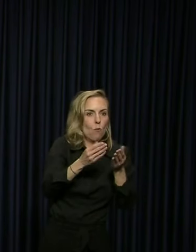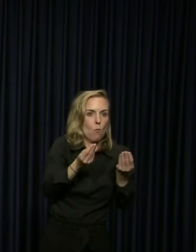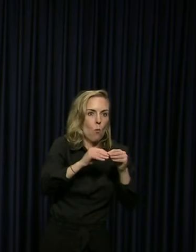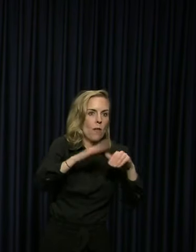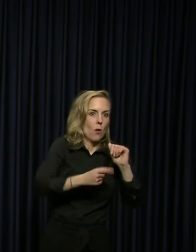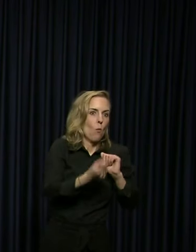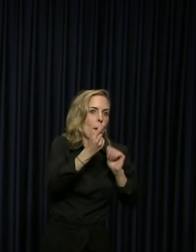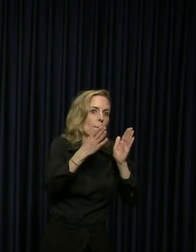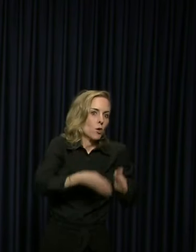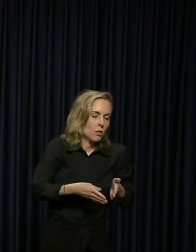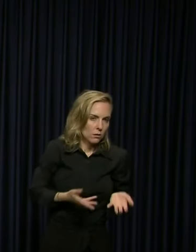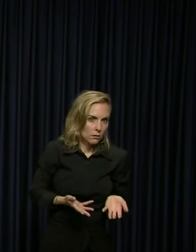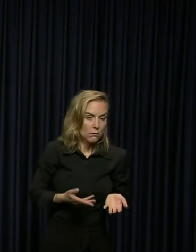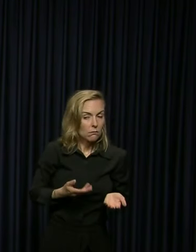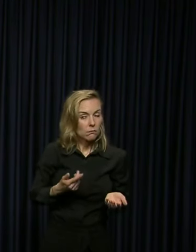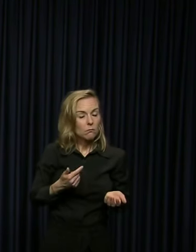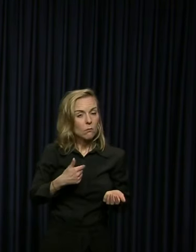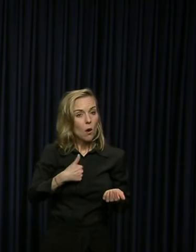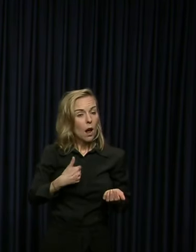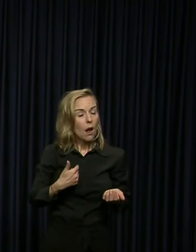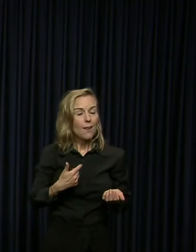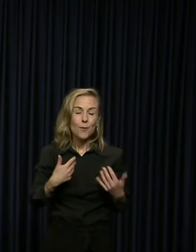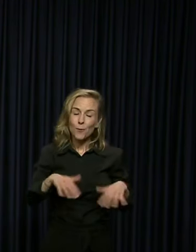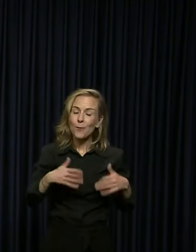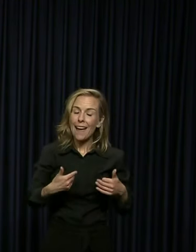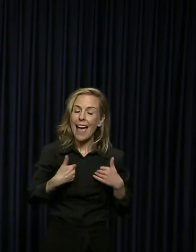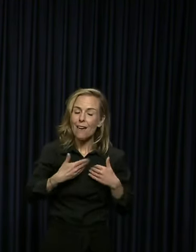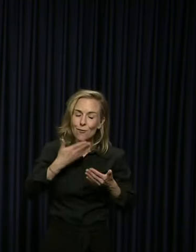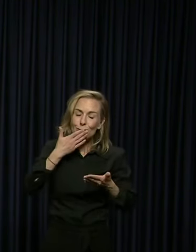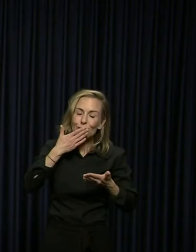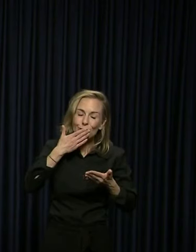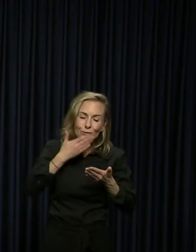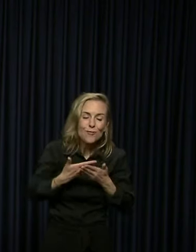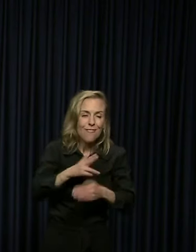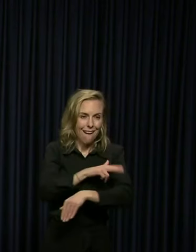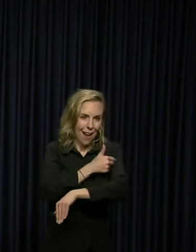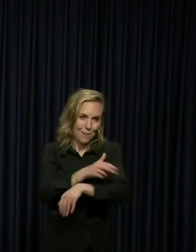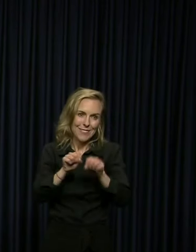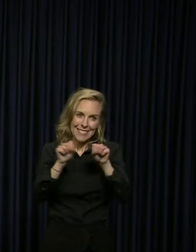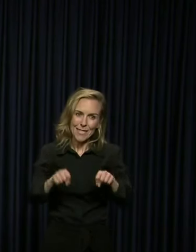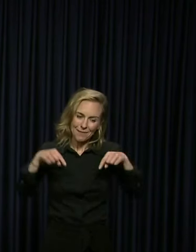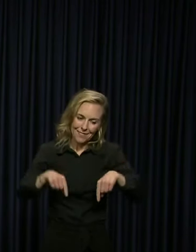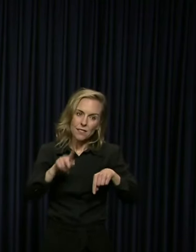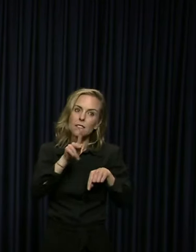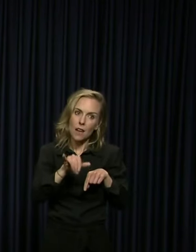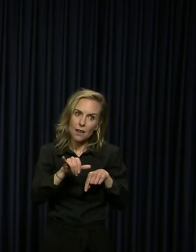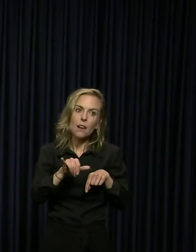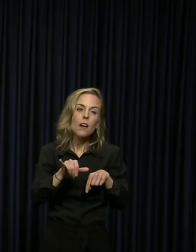THE OTHER THING THAT OUR HOSPITAL SYSTEMS ARE DOING A GOOD JOB ON, AND THIS ISN'T